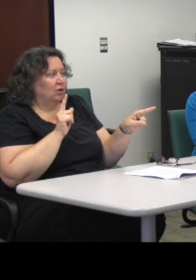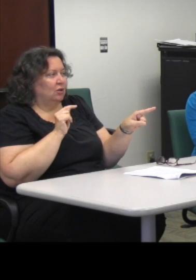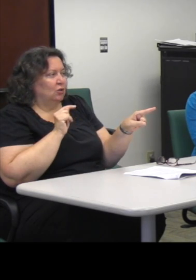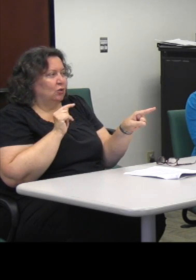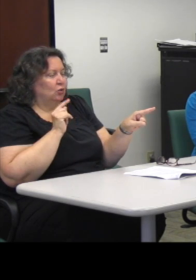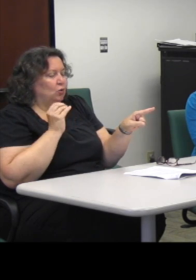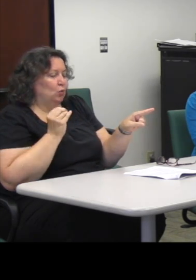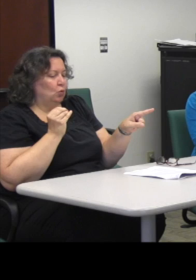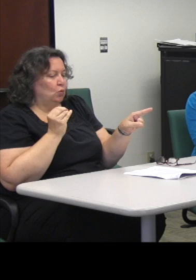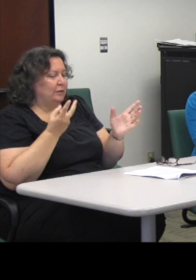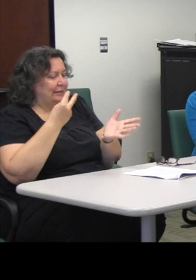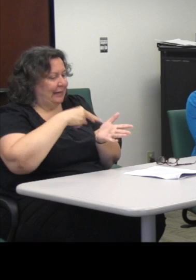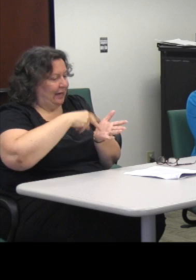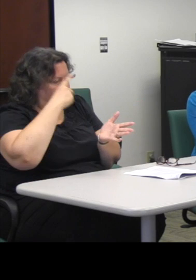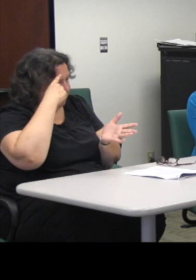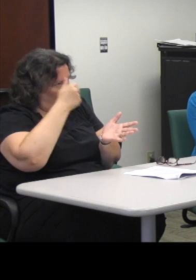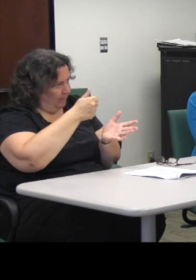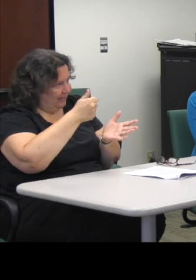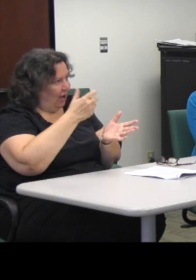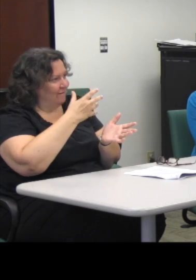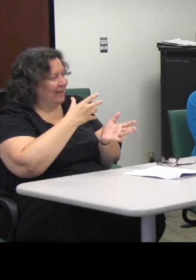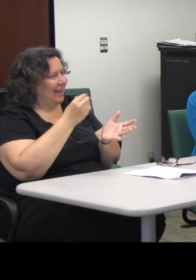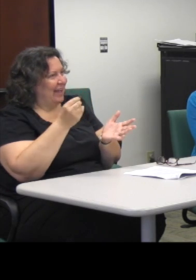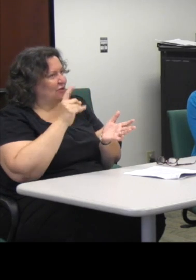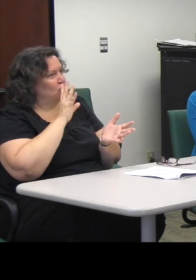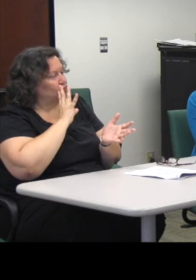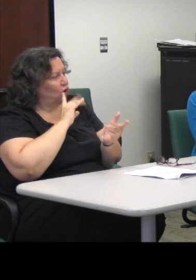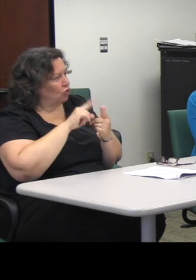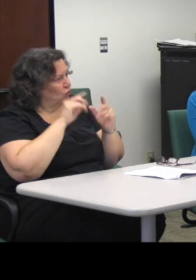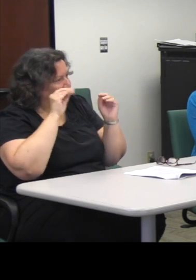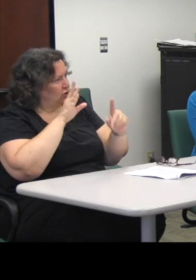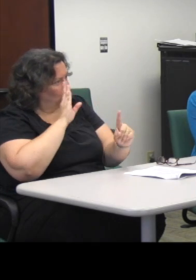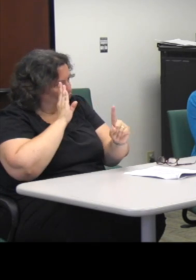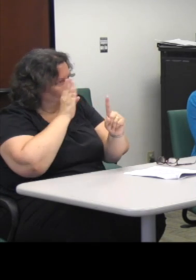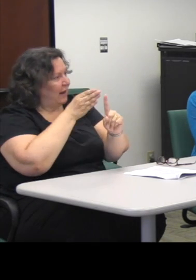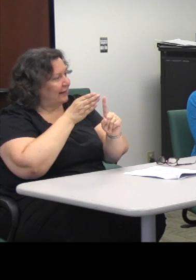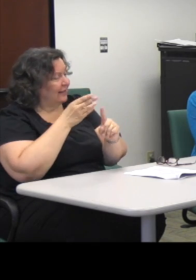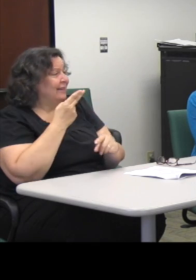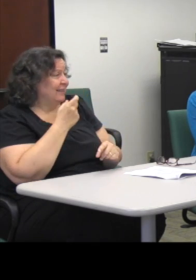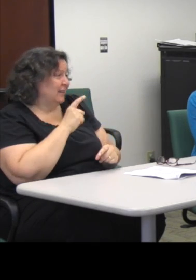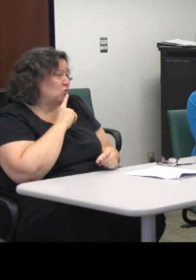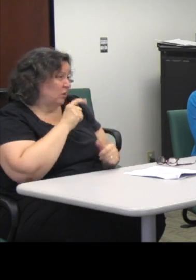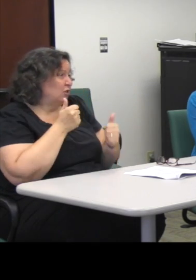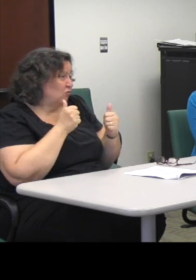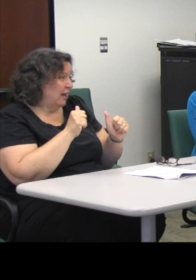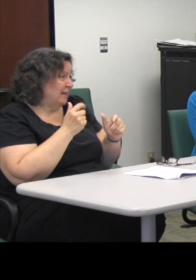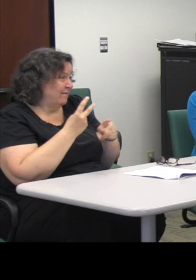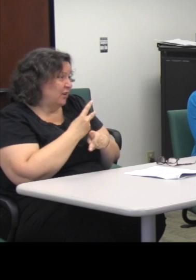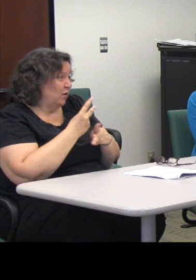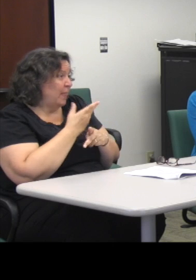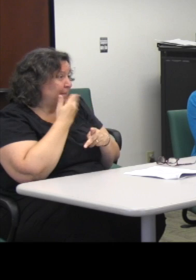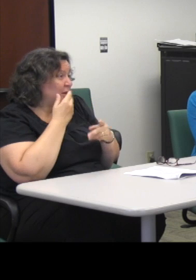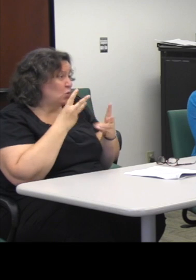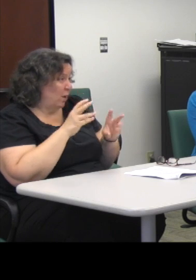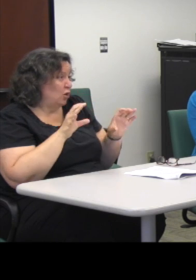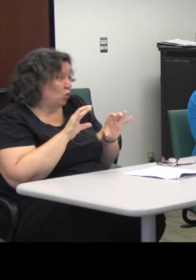stand up for himself and to talk to teachers directly and keep really trying to figure out the best way to do that.